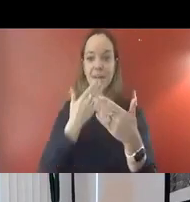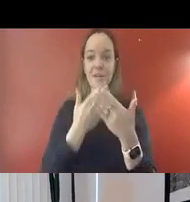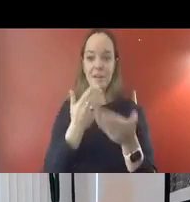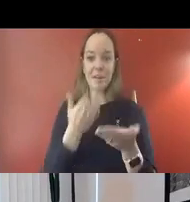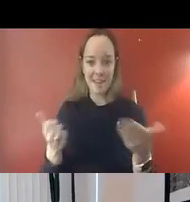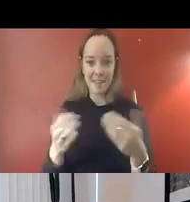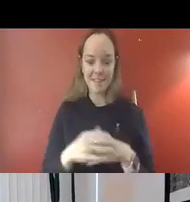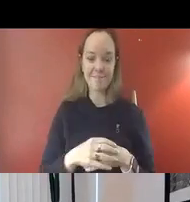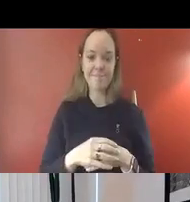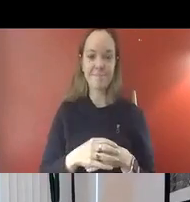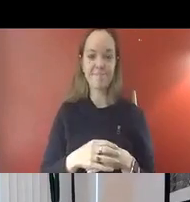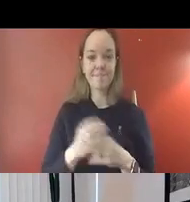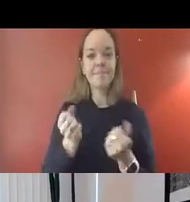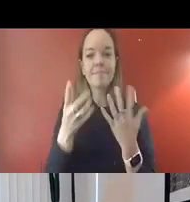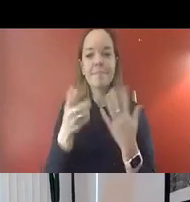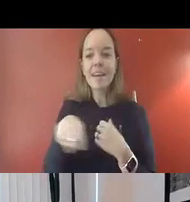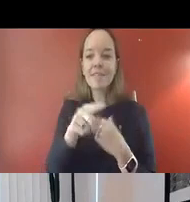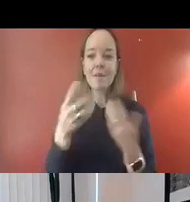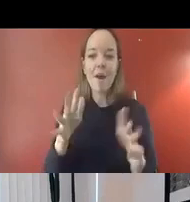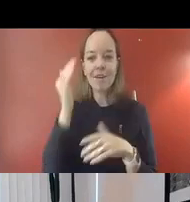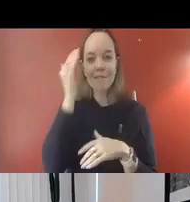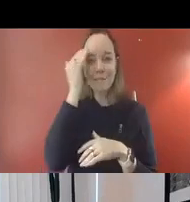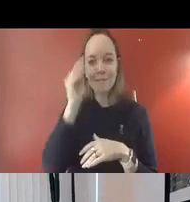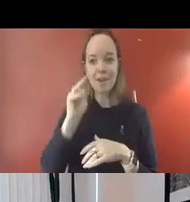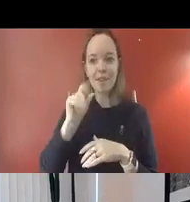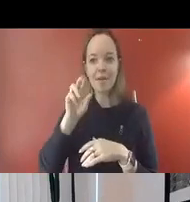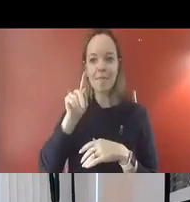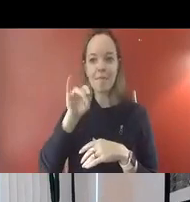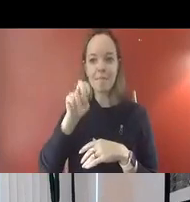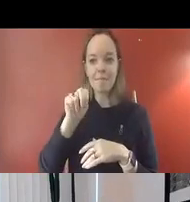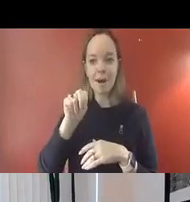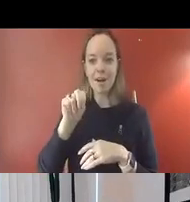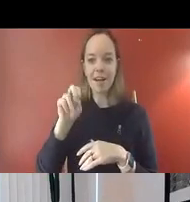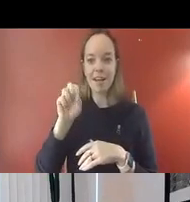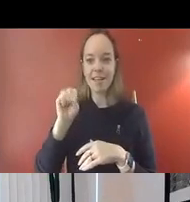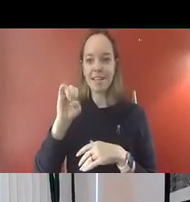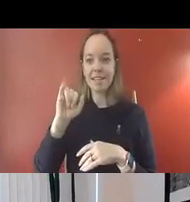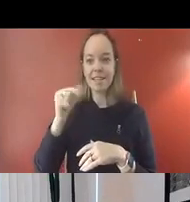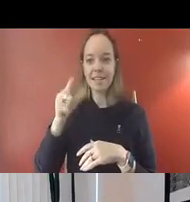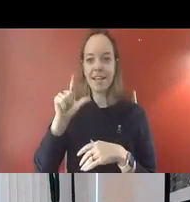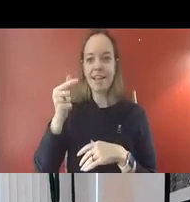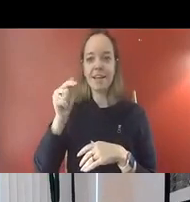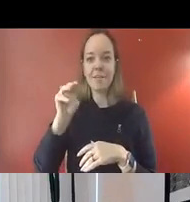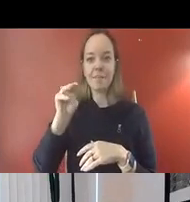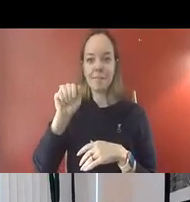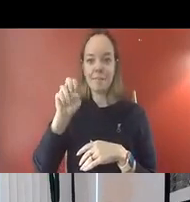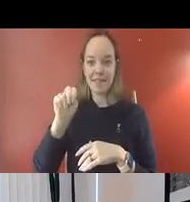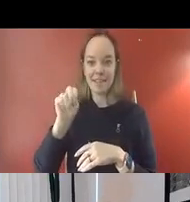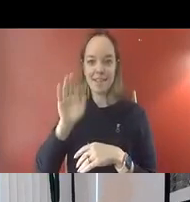familiar by now with Martin Seligman's Good Things ". Okay, so many of you are work in the practice of "Three Good familiar by now with Martin Seligman's Things". If you've heard of this and work in the practice of "Three Good